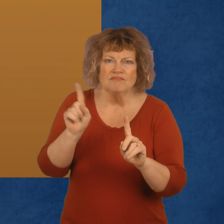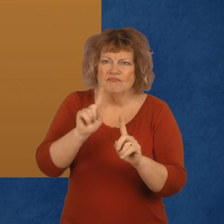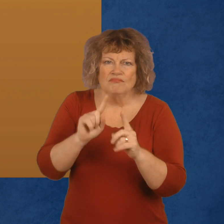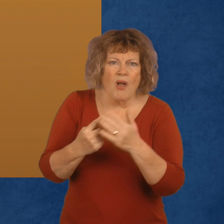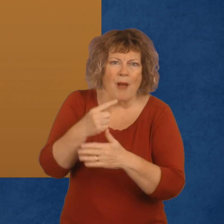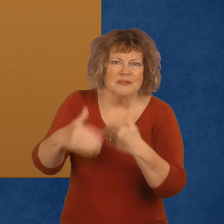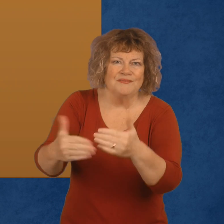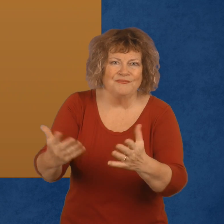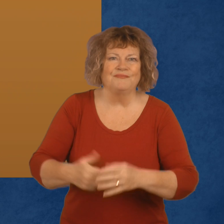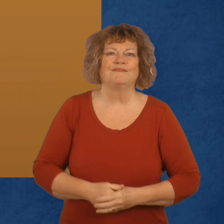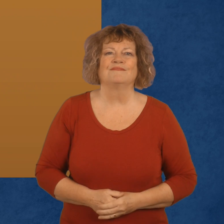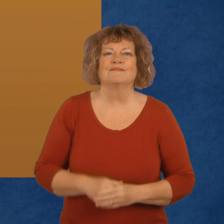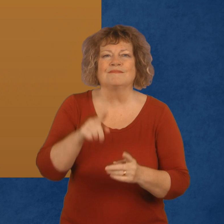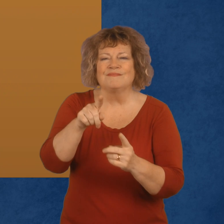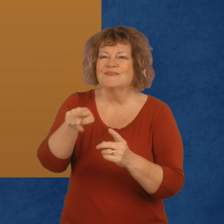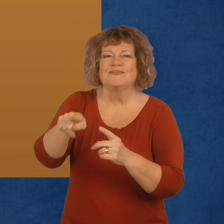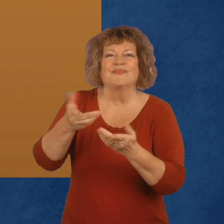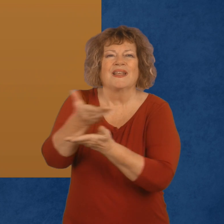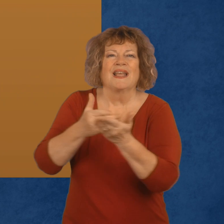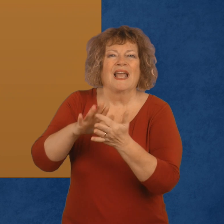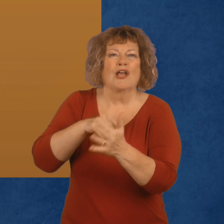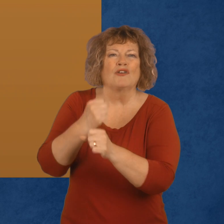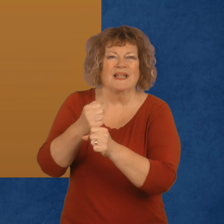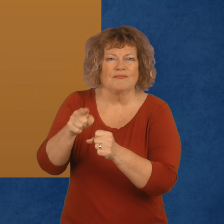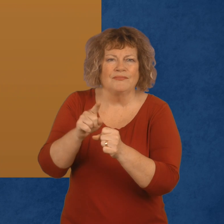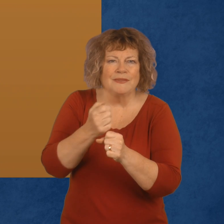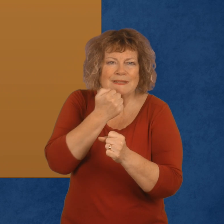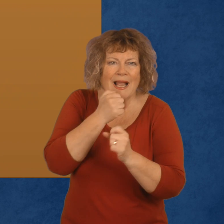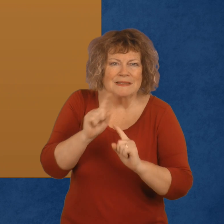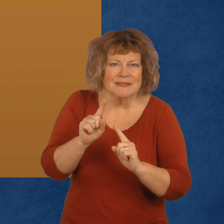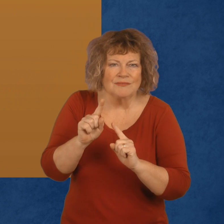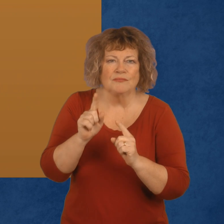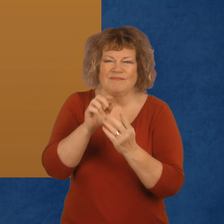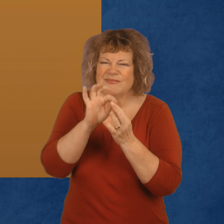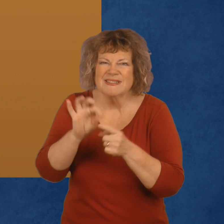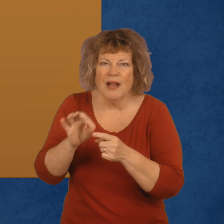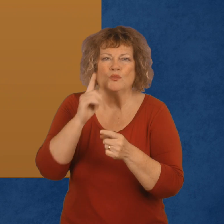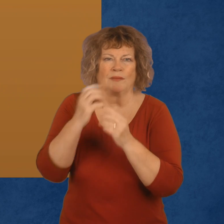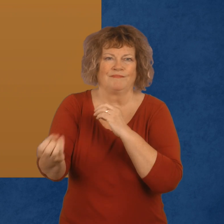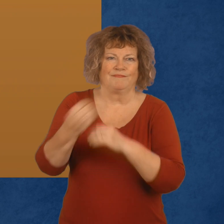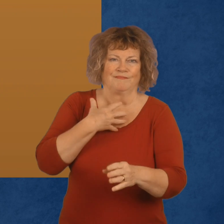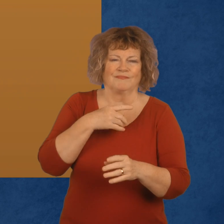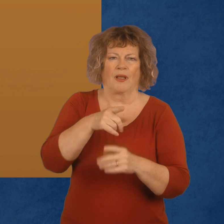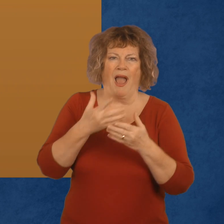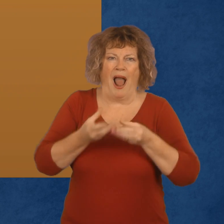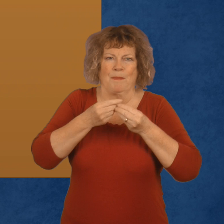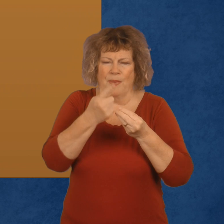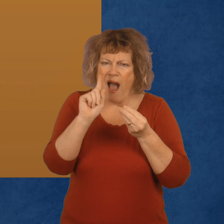you will be sent details of how to join the online system used by your tribunal, and when to log on to it.